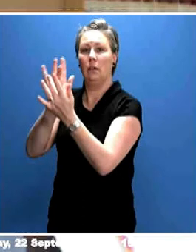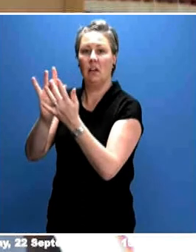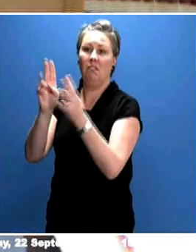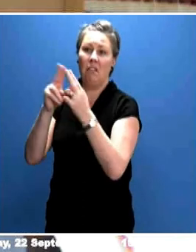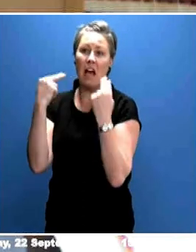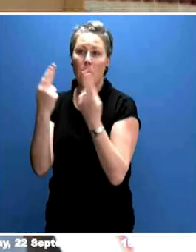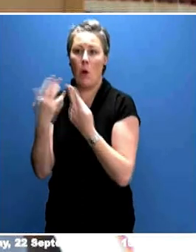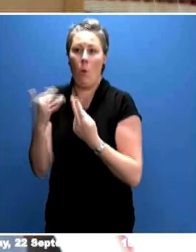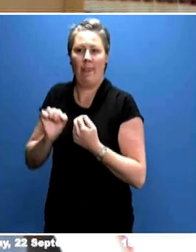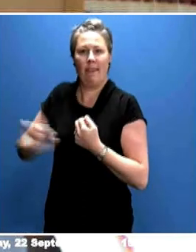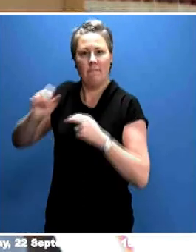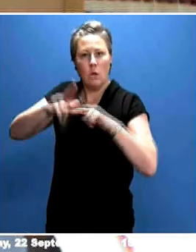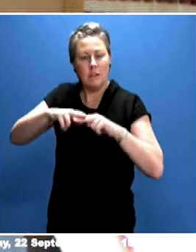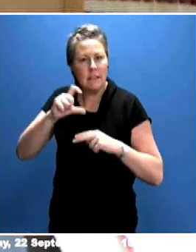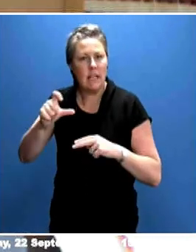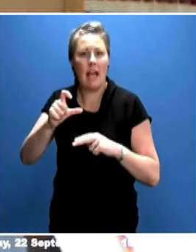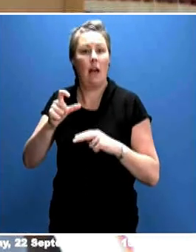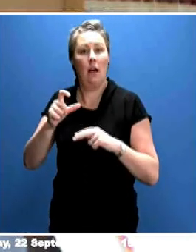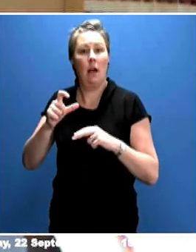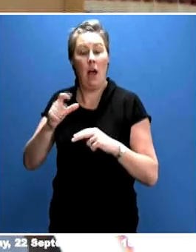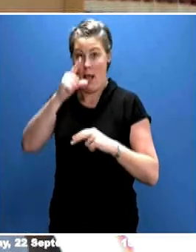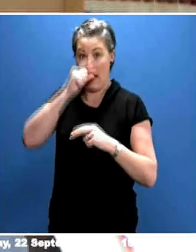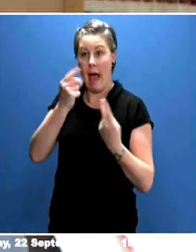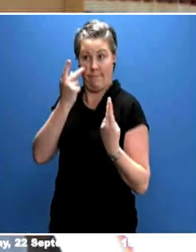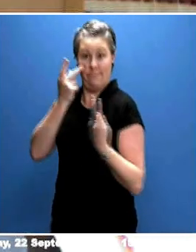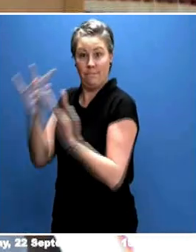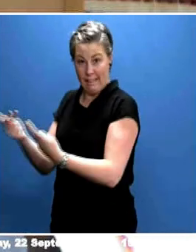Children are able to receive visits, but one of the things we have found with